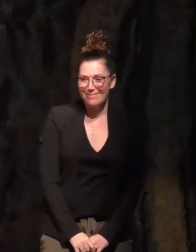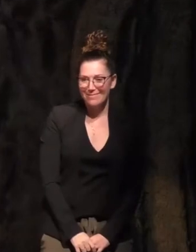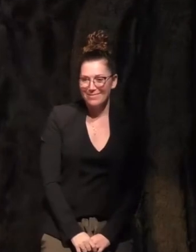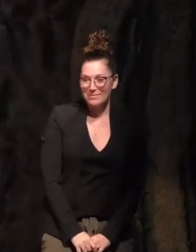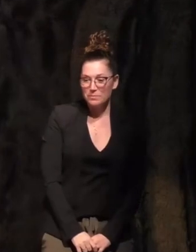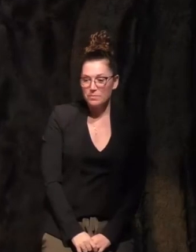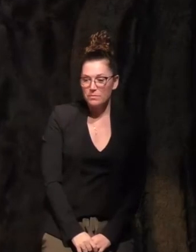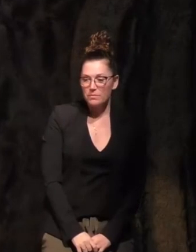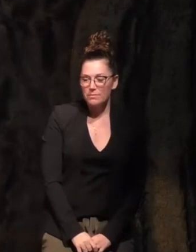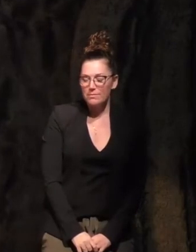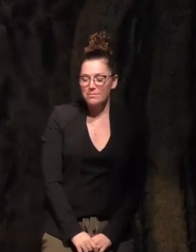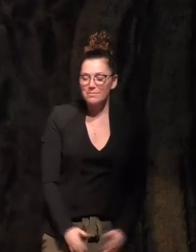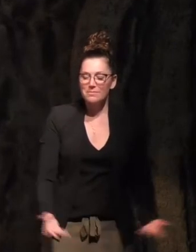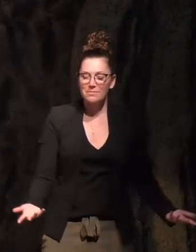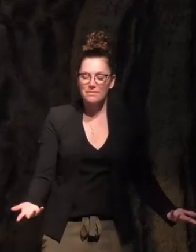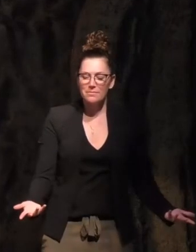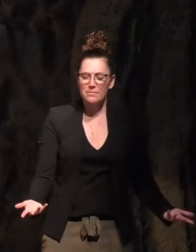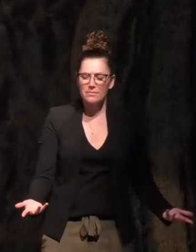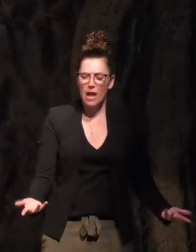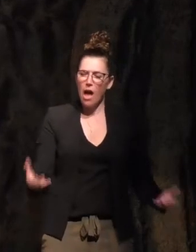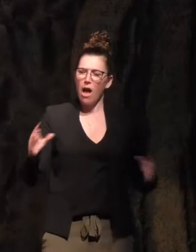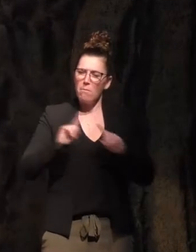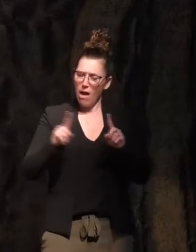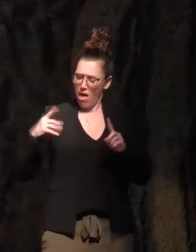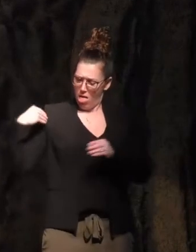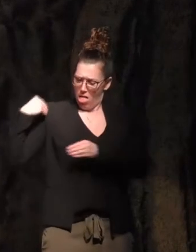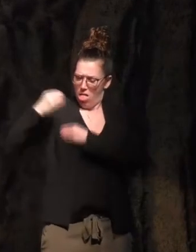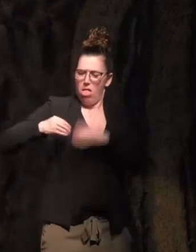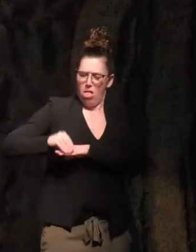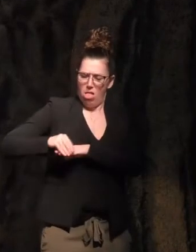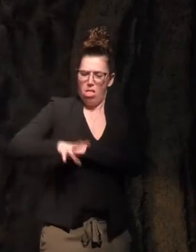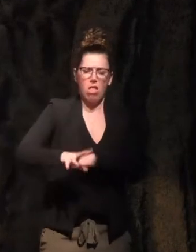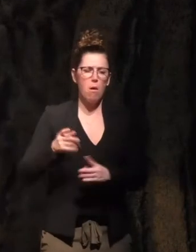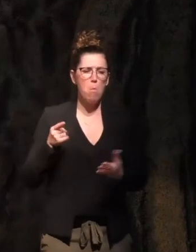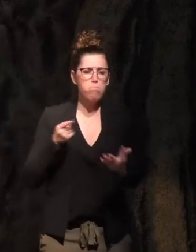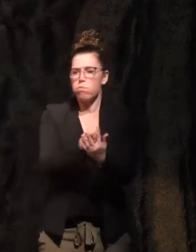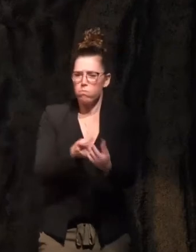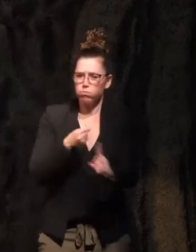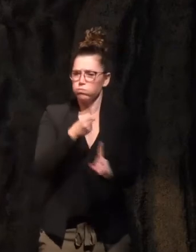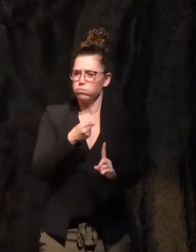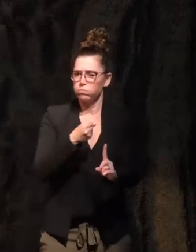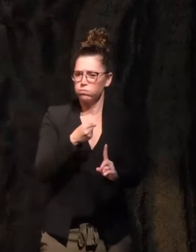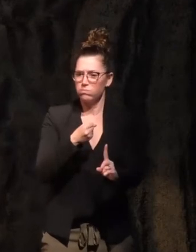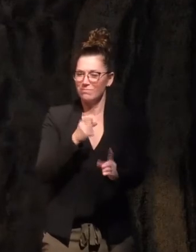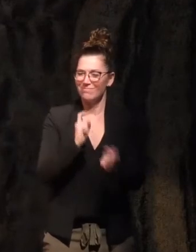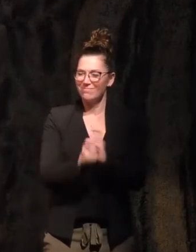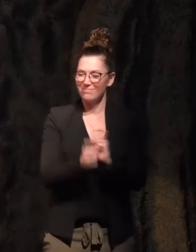The potential impact of this generational change in our larger institutions first became clear to me last year when I received an invitation